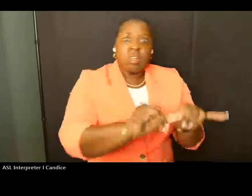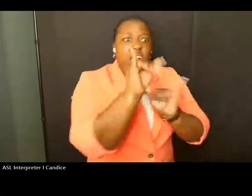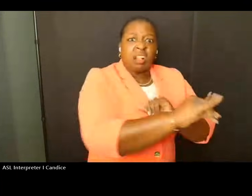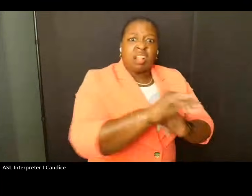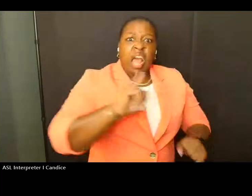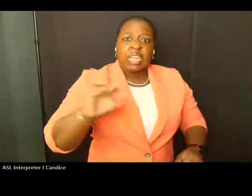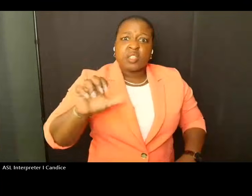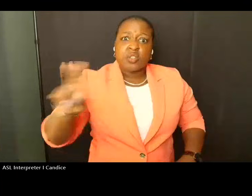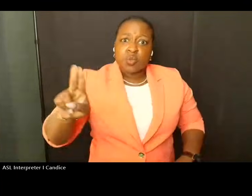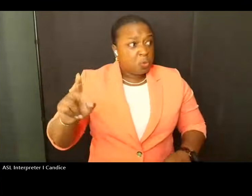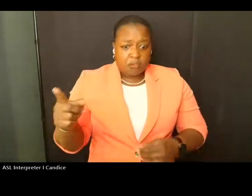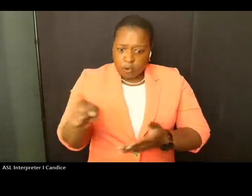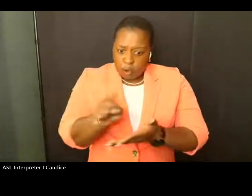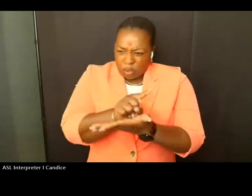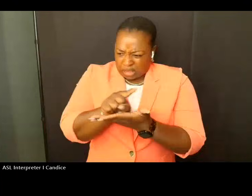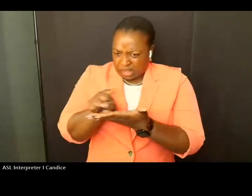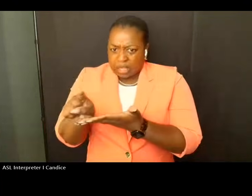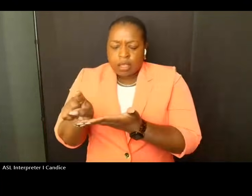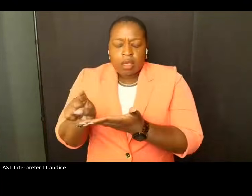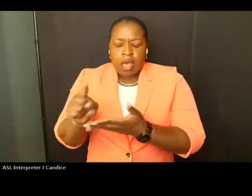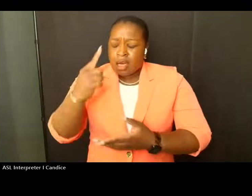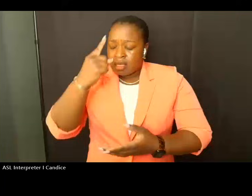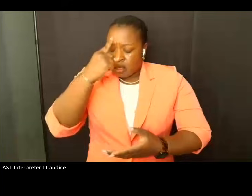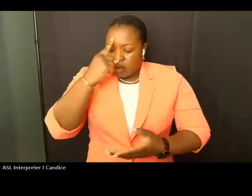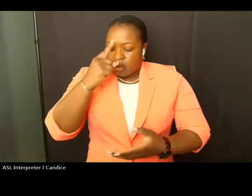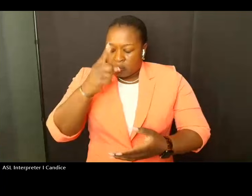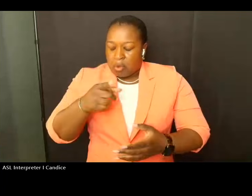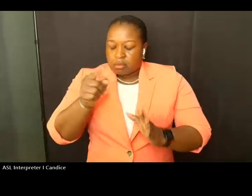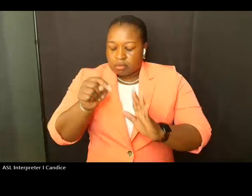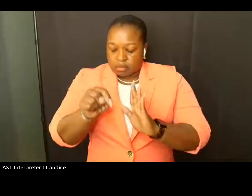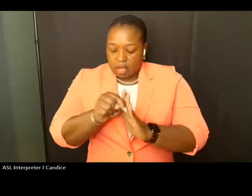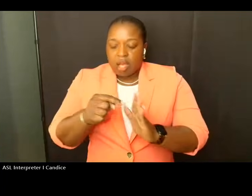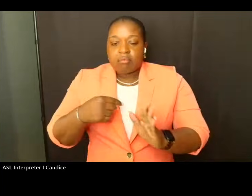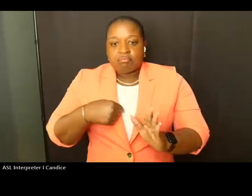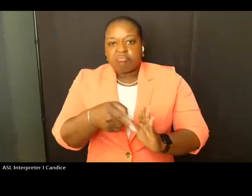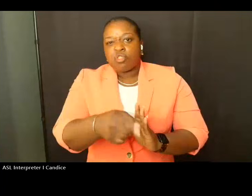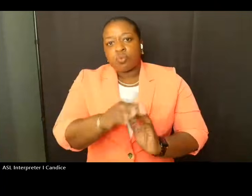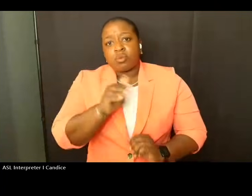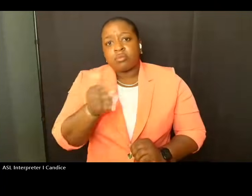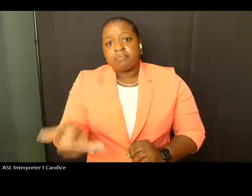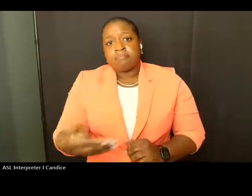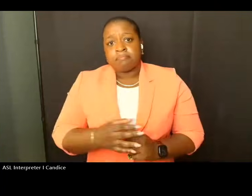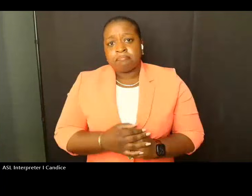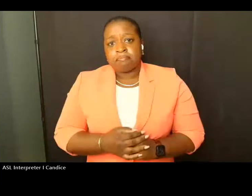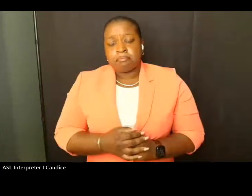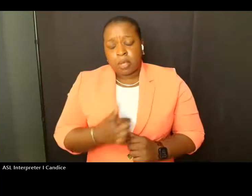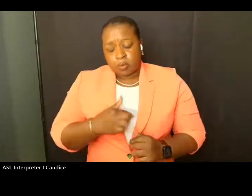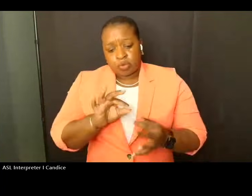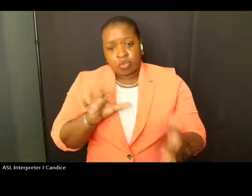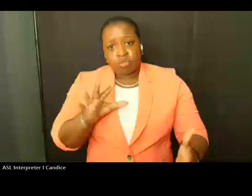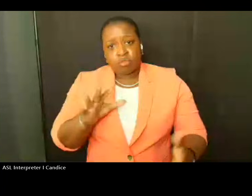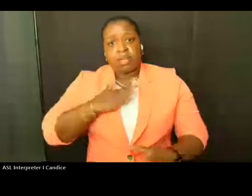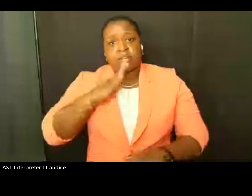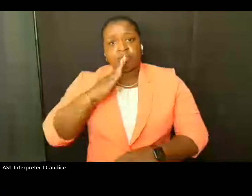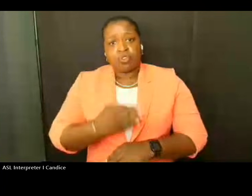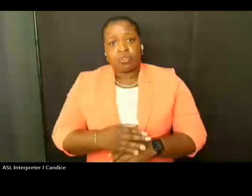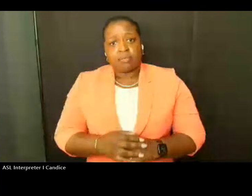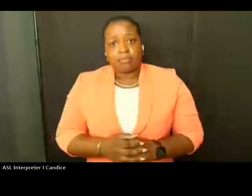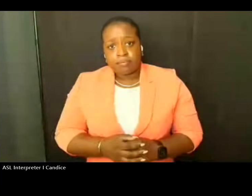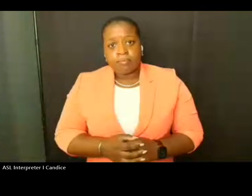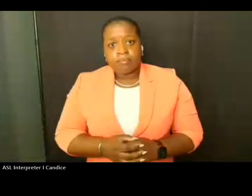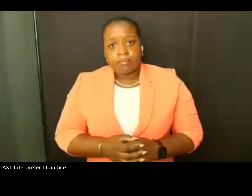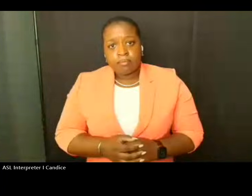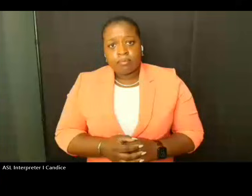There was a point where I thought I was going to lose her. Again, I go back to watching my auntie